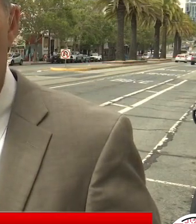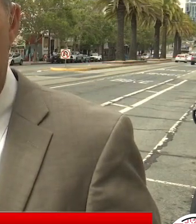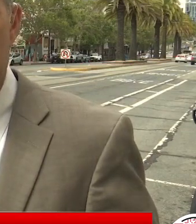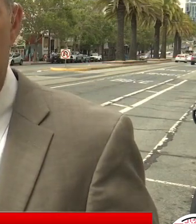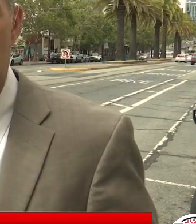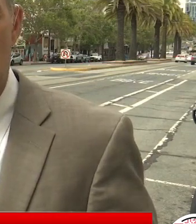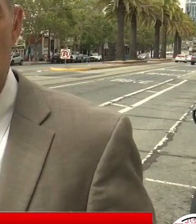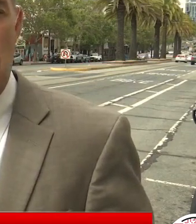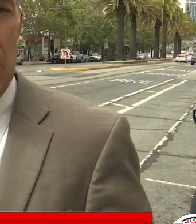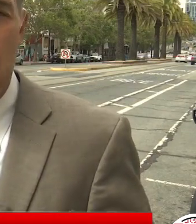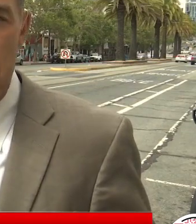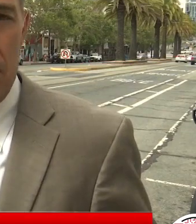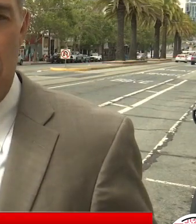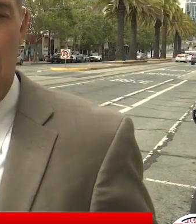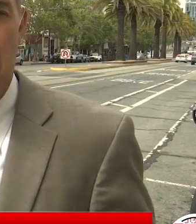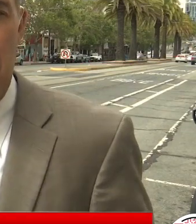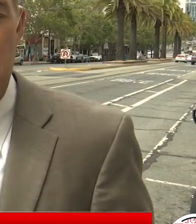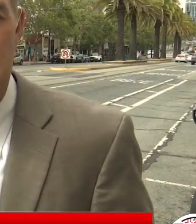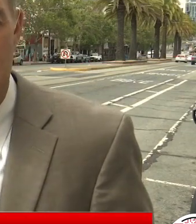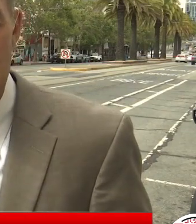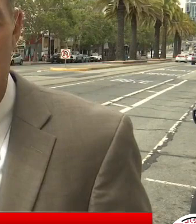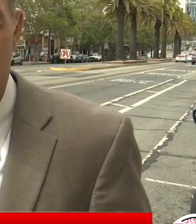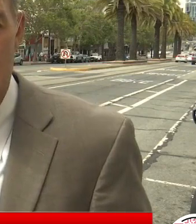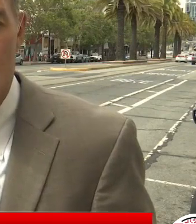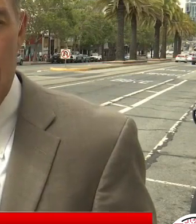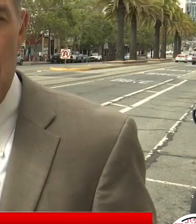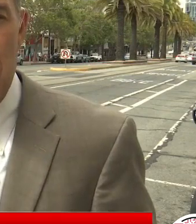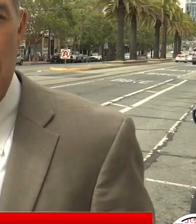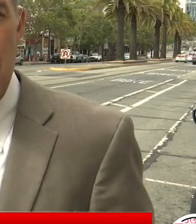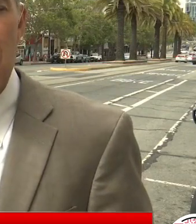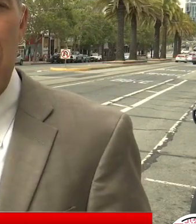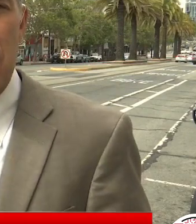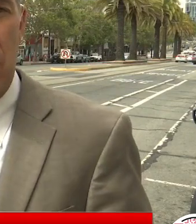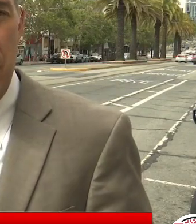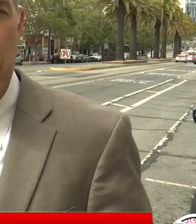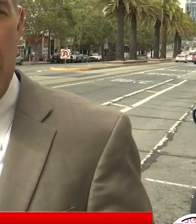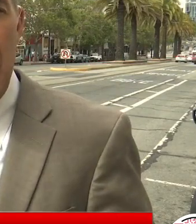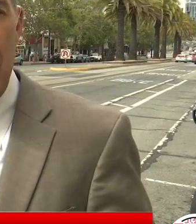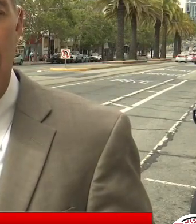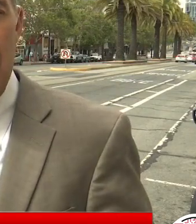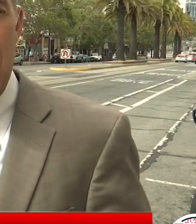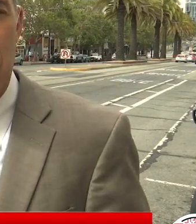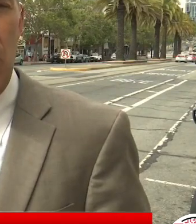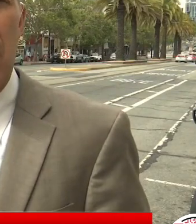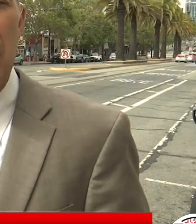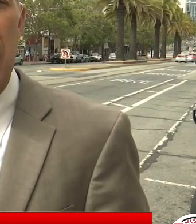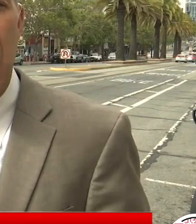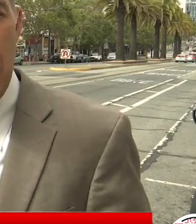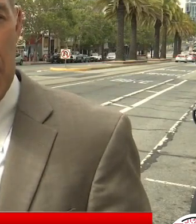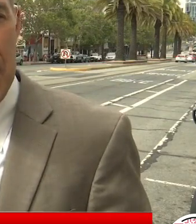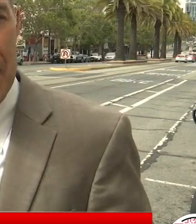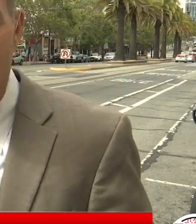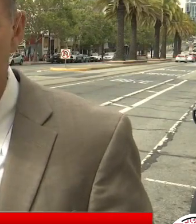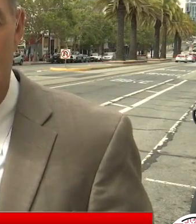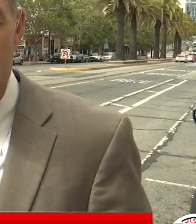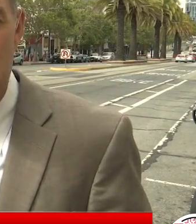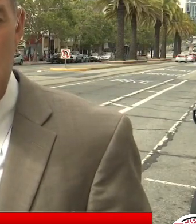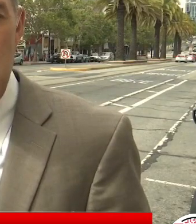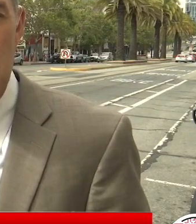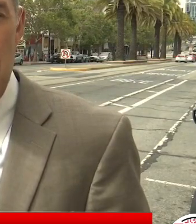SAFE. WITH THE DELTA VARIANT SPREADING THE MAYOR WAS ALSO ASKED IF THE CITY MIGHT REVISIT ITS MASK MANDATE MEANING ANYBODY WOULD HAVE TO WEAR A MASK INDOORS REGARDLESS